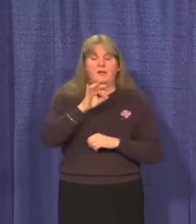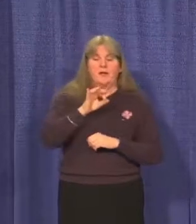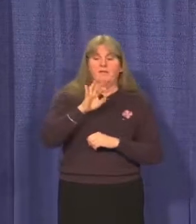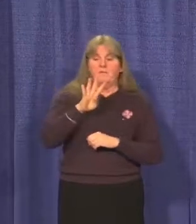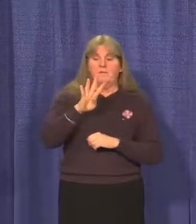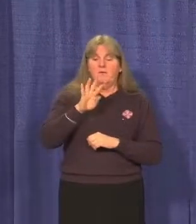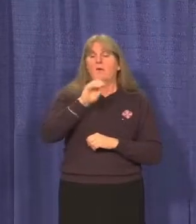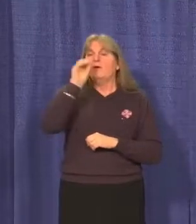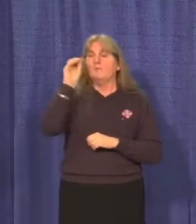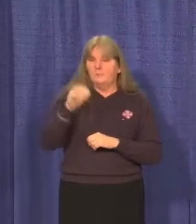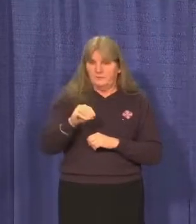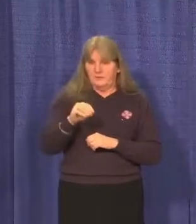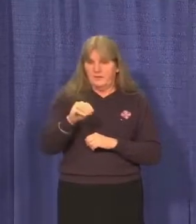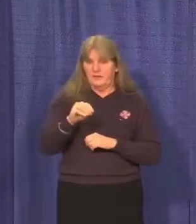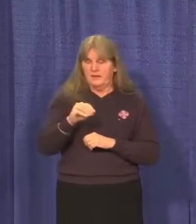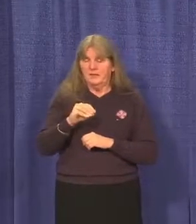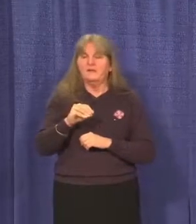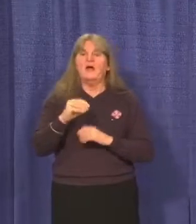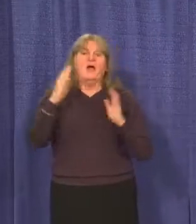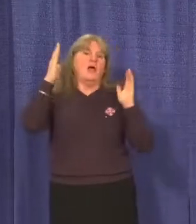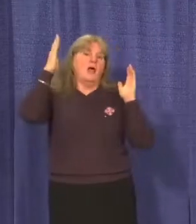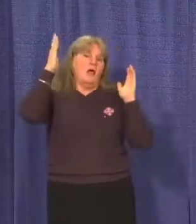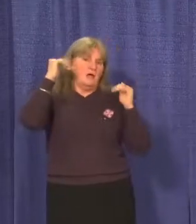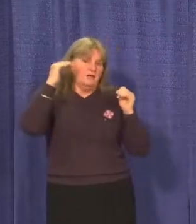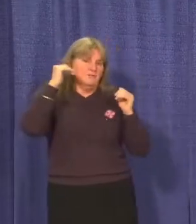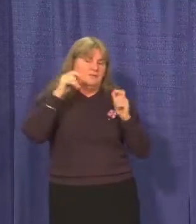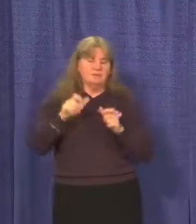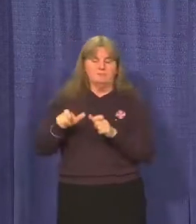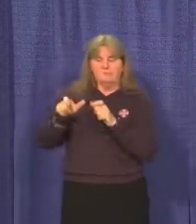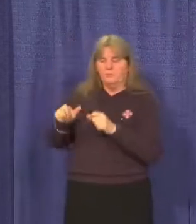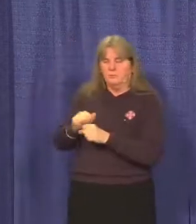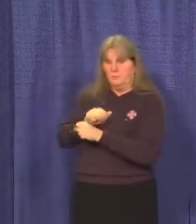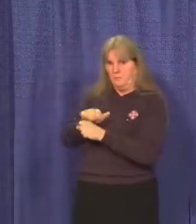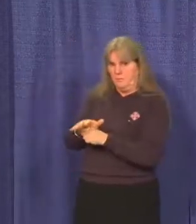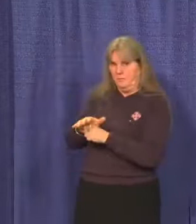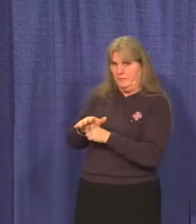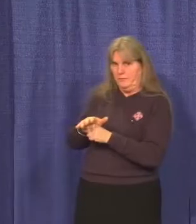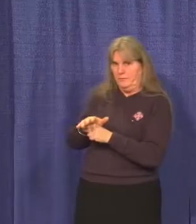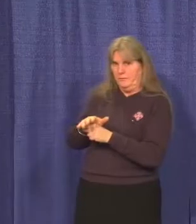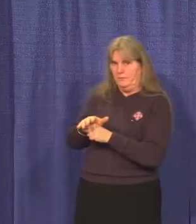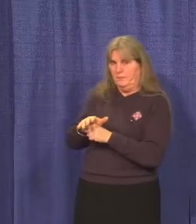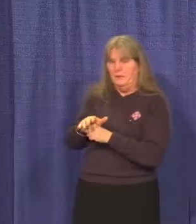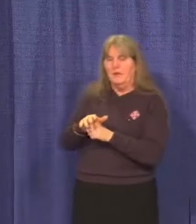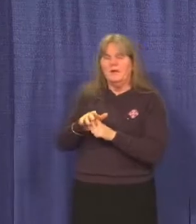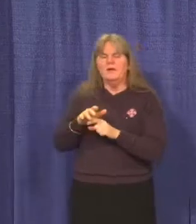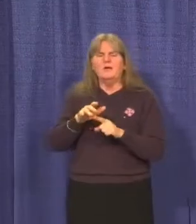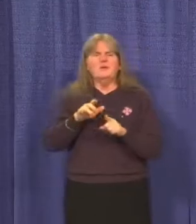real-life effectiveness. We know the expected efficacy of the vaccine. We also show that -- want to